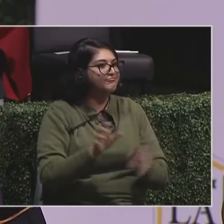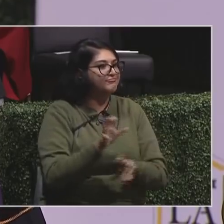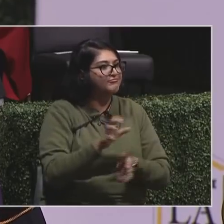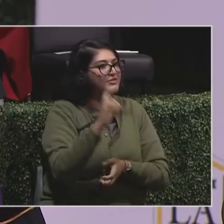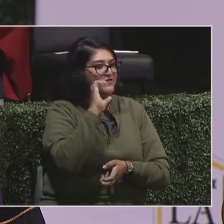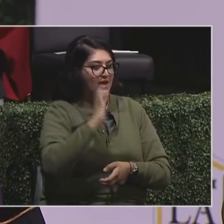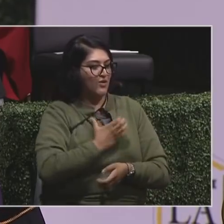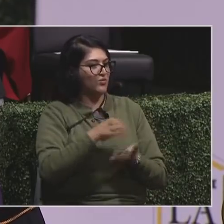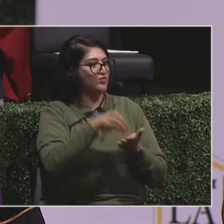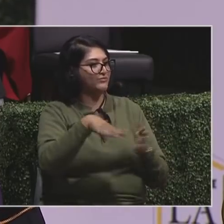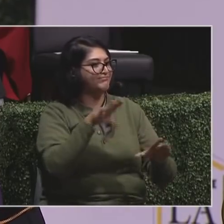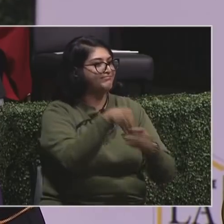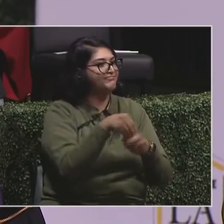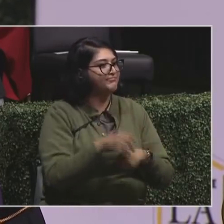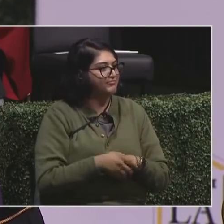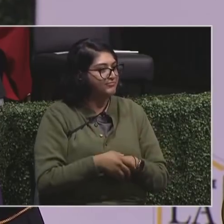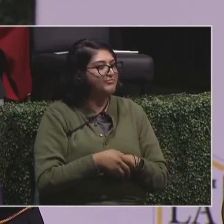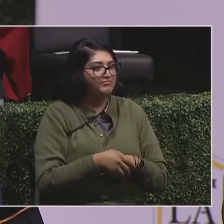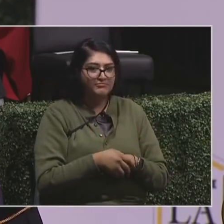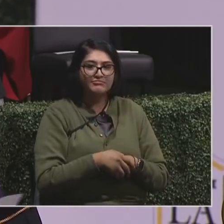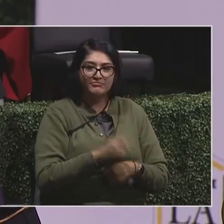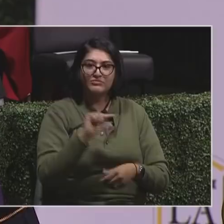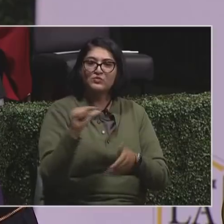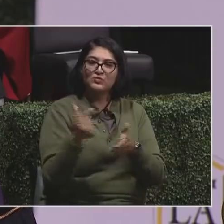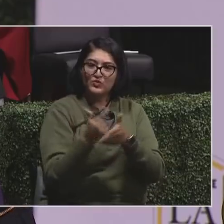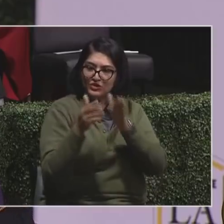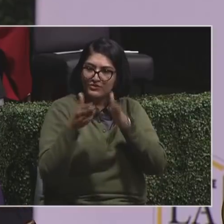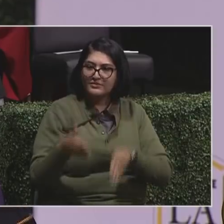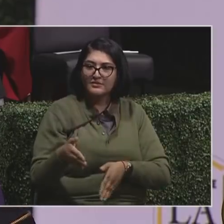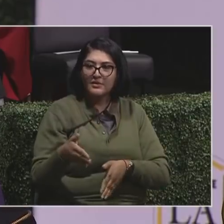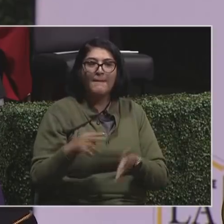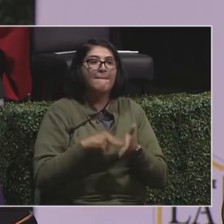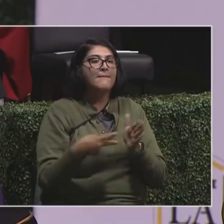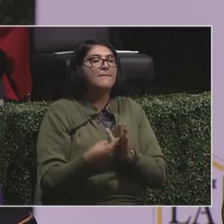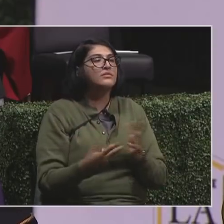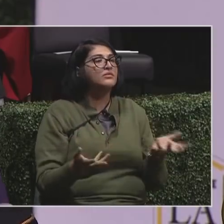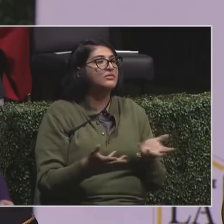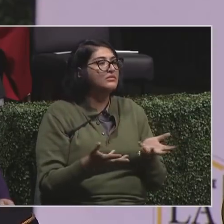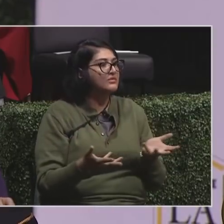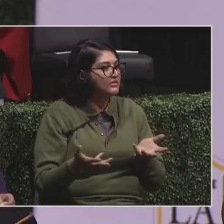WE STOOD IN THE SPOTLIGHT WHEN THE STUDY IN "THE NEW YORK TIMES" RANKED CAL STATE